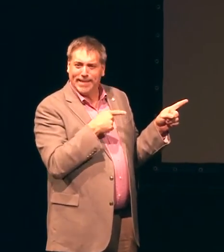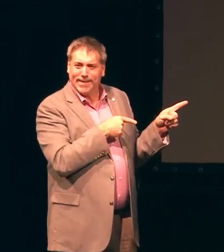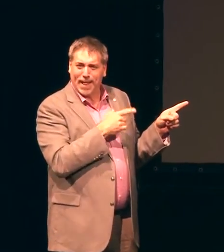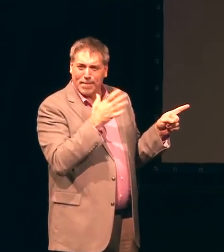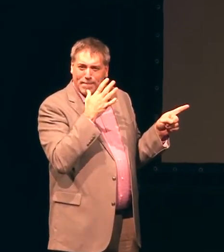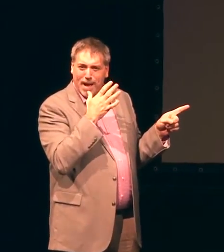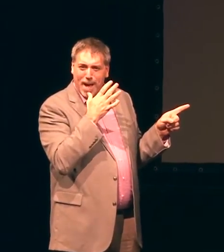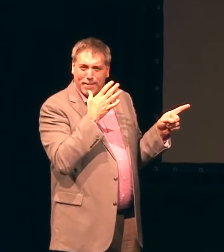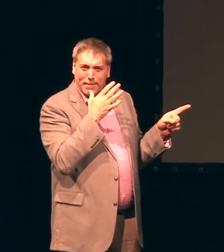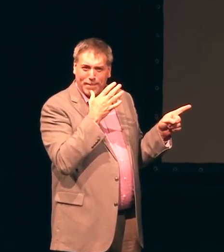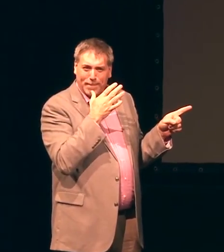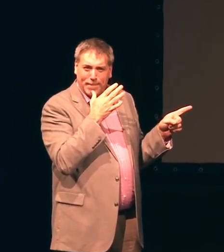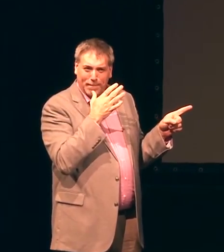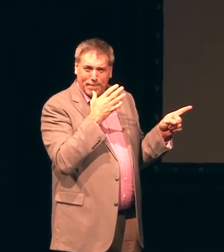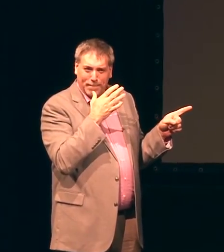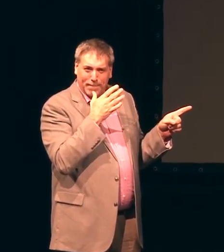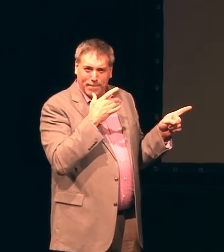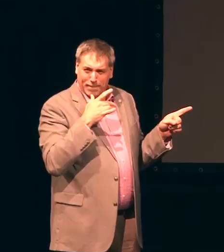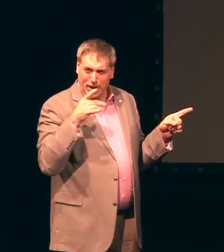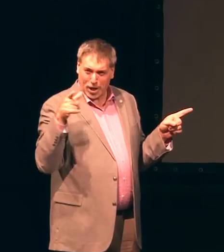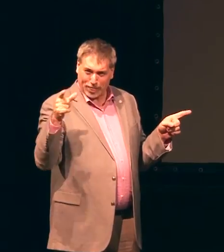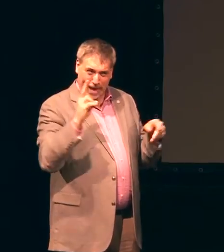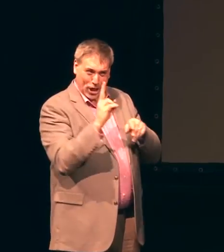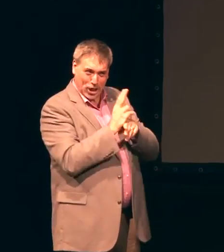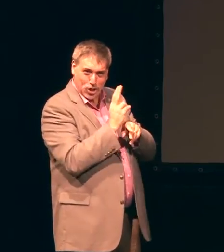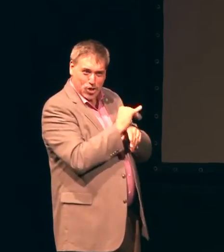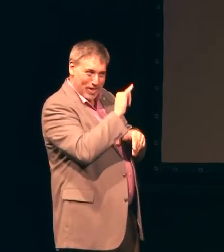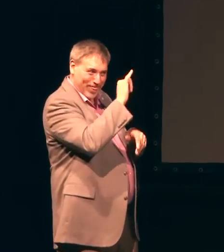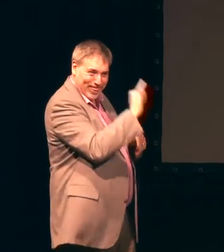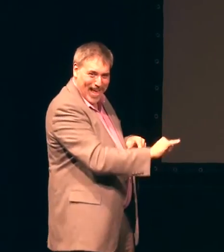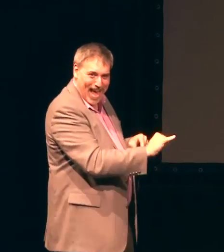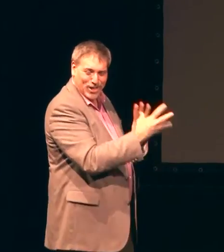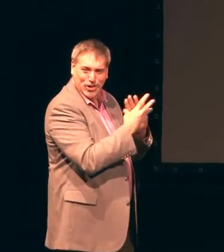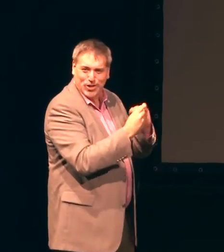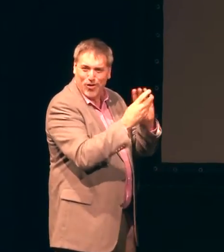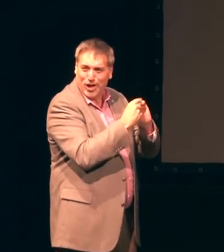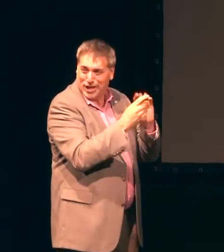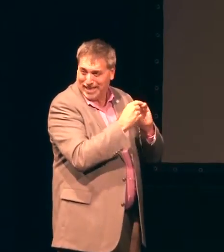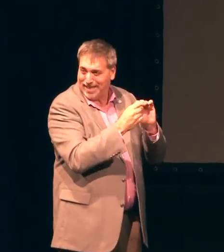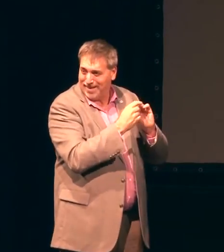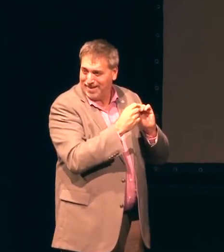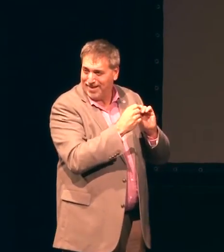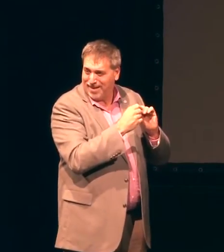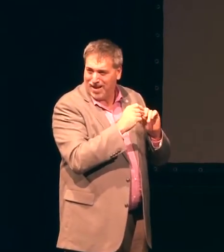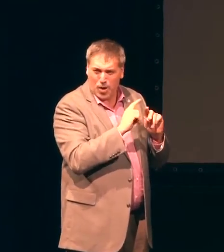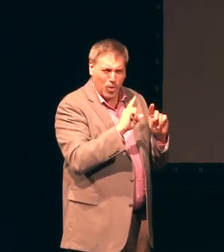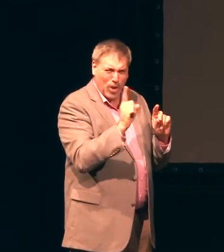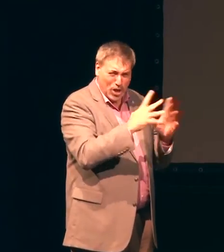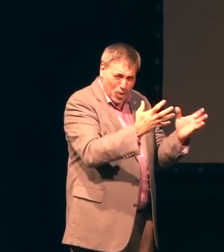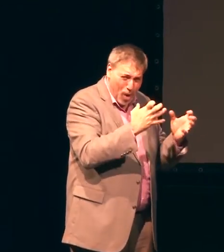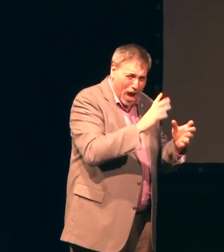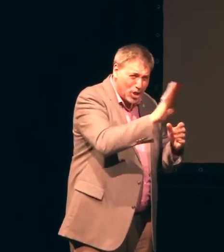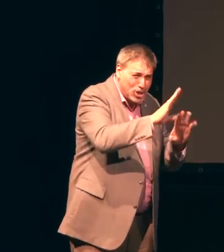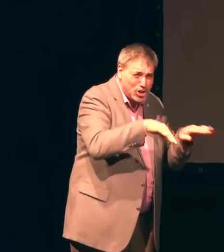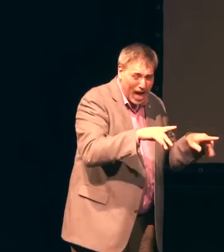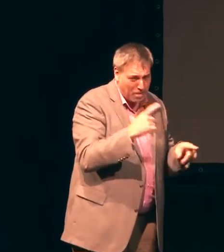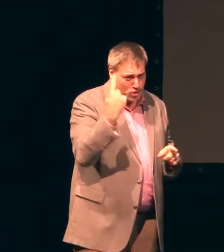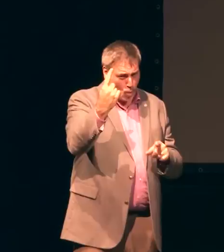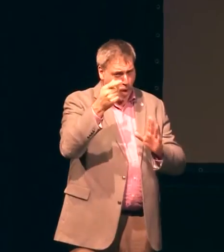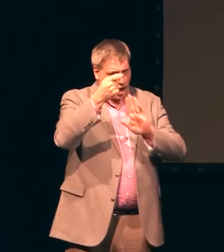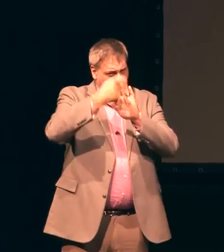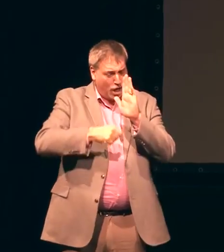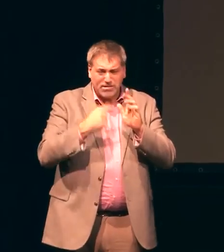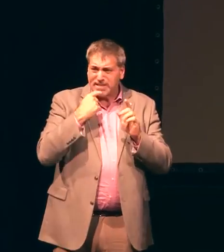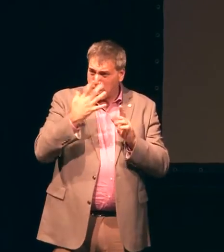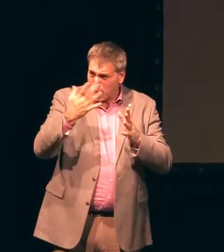that mom said in Florida. They're using that story,